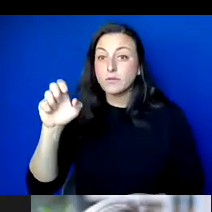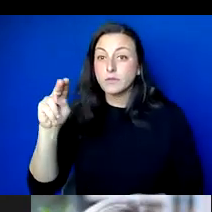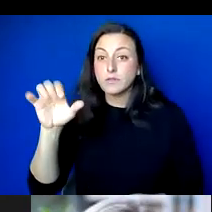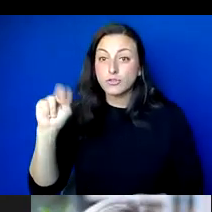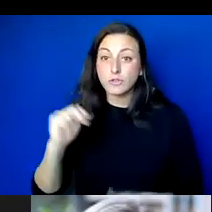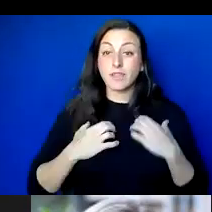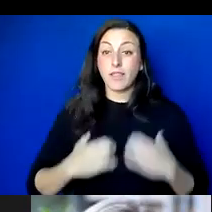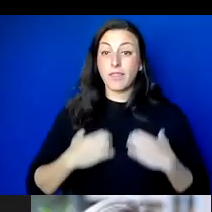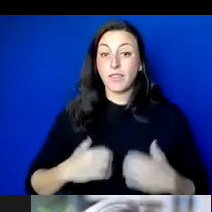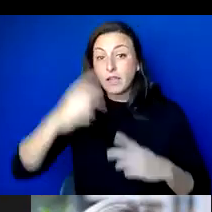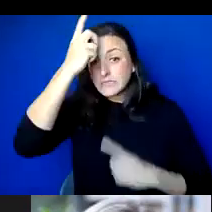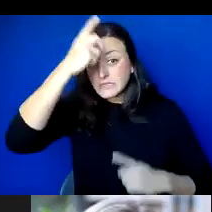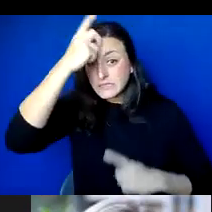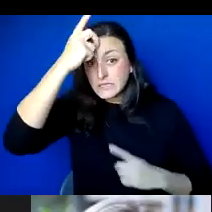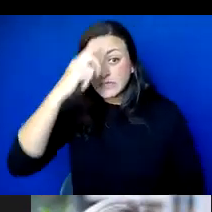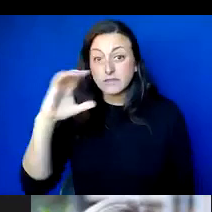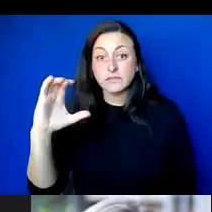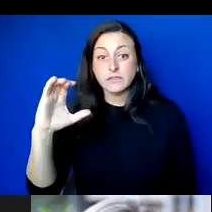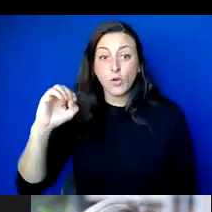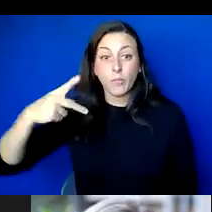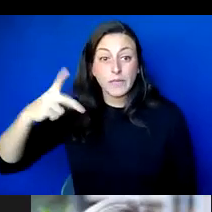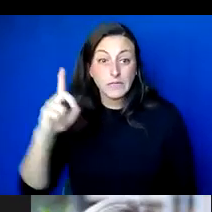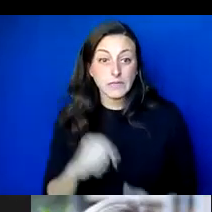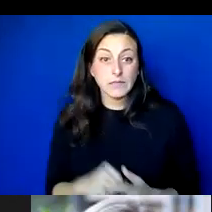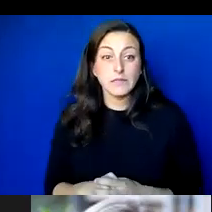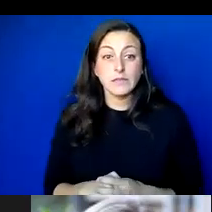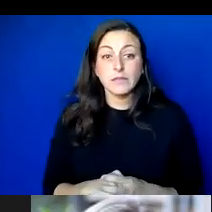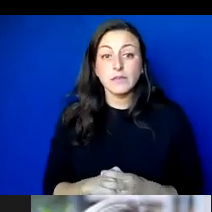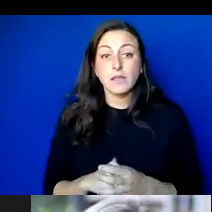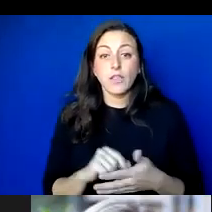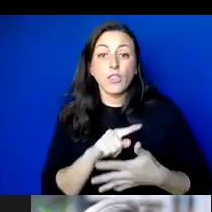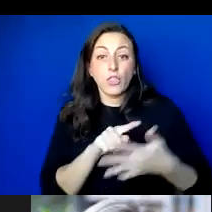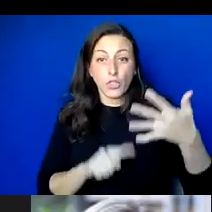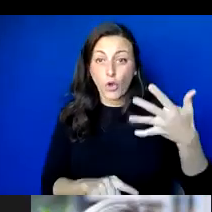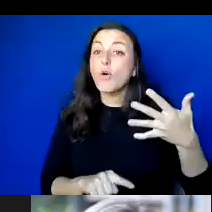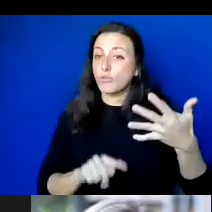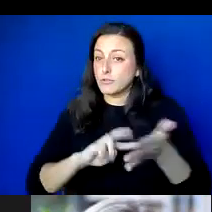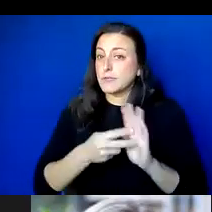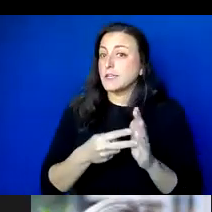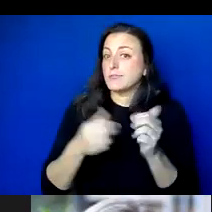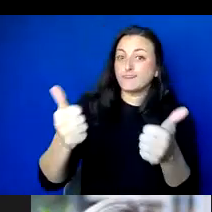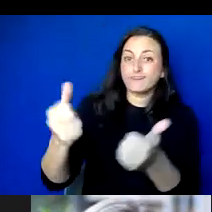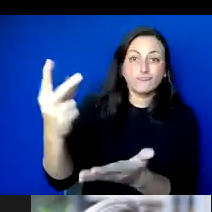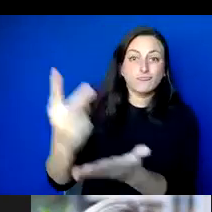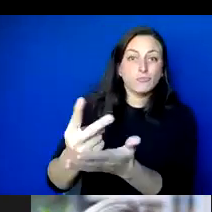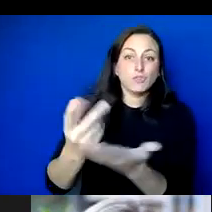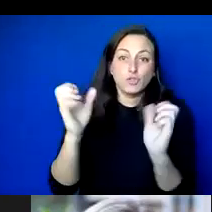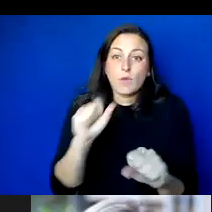have chronic obstructive pulmonary disease, those will all allow you to qualify for this therapy.